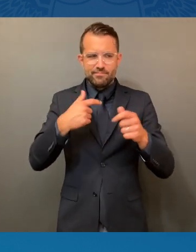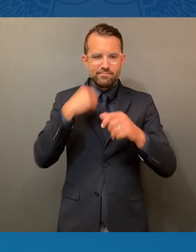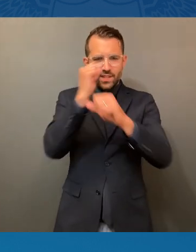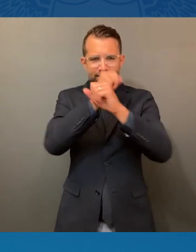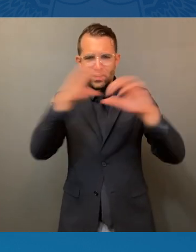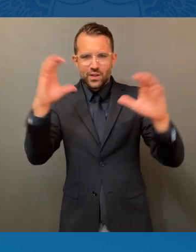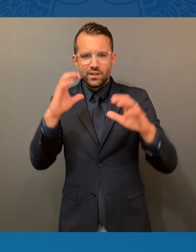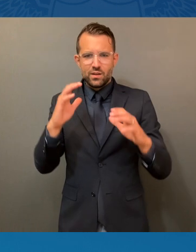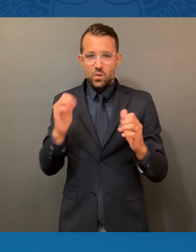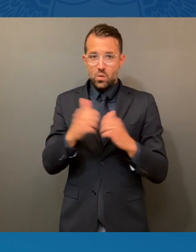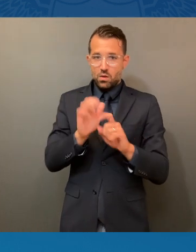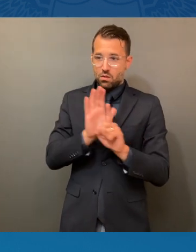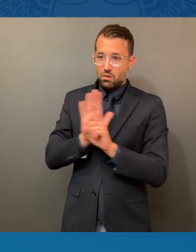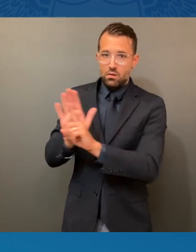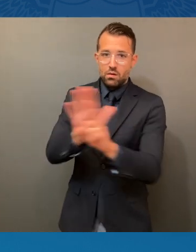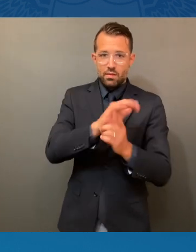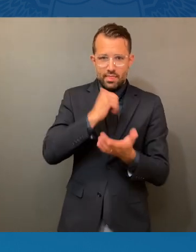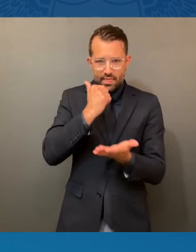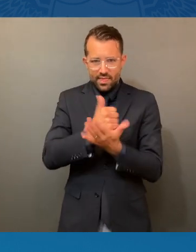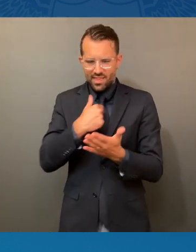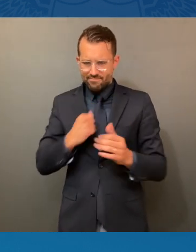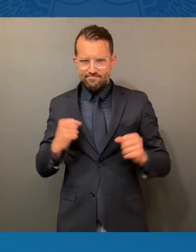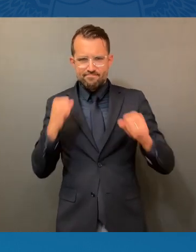in which every child in America